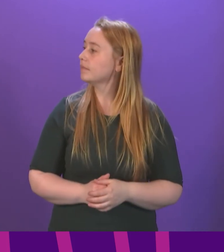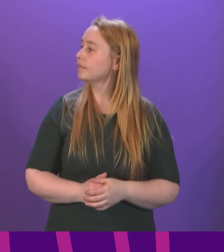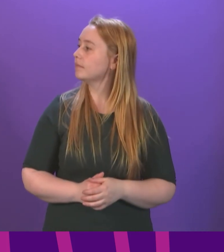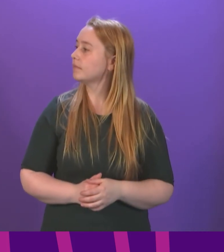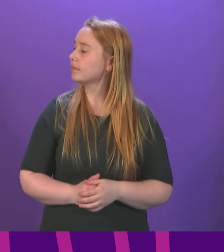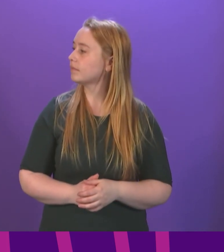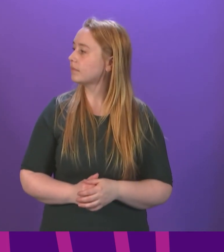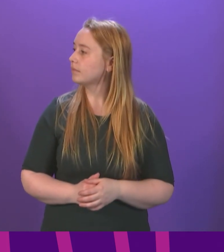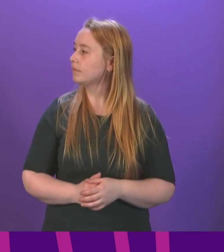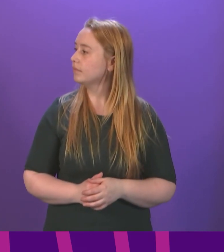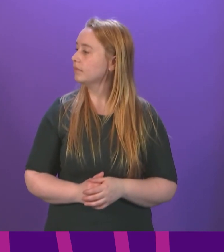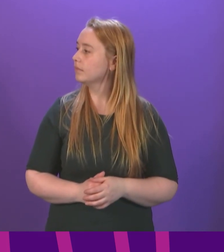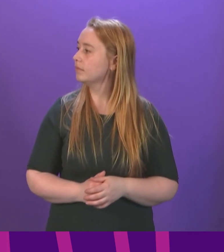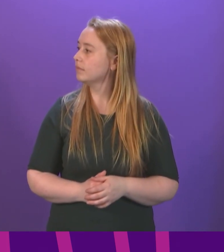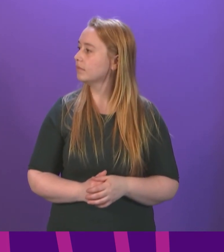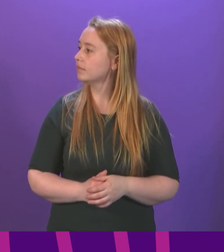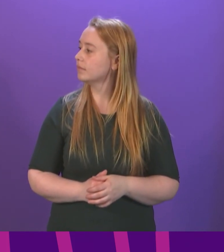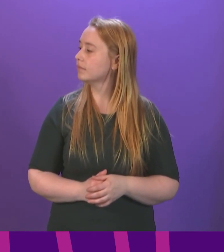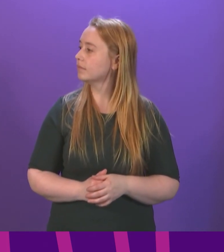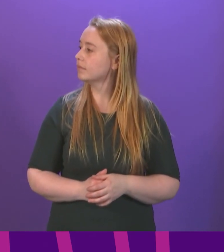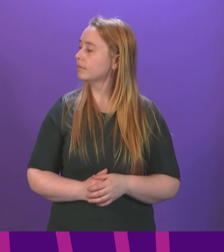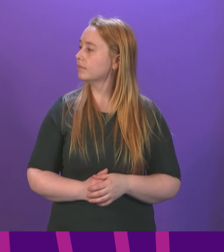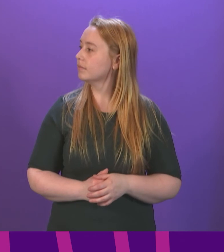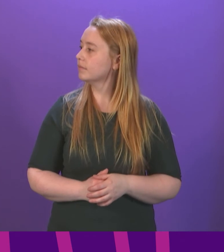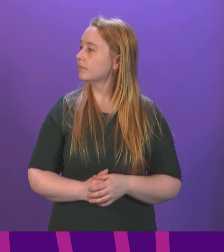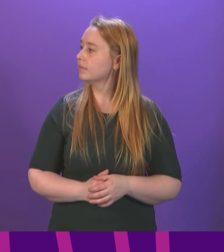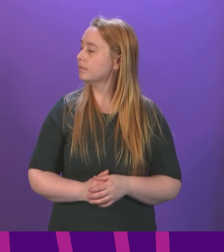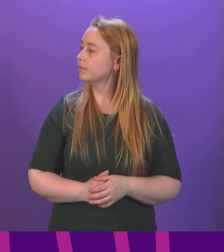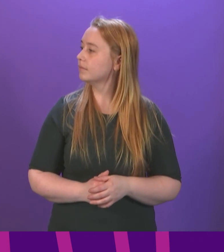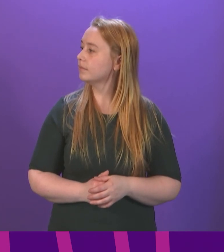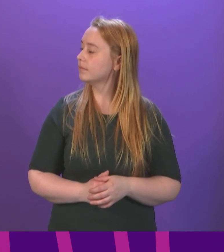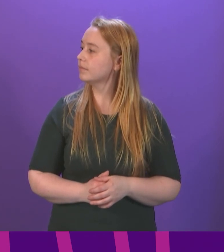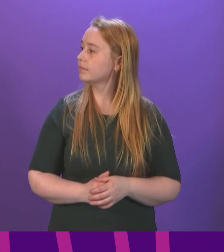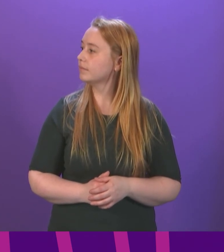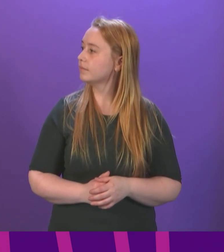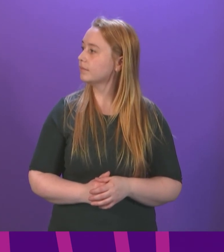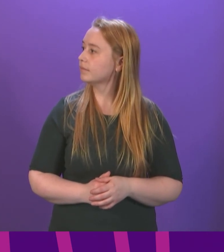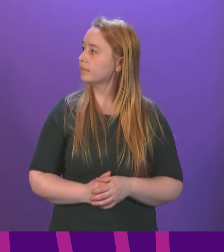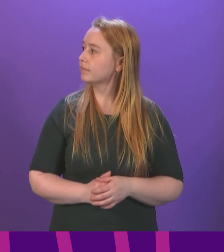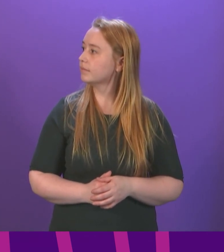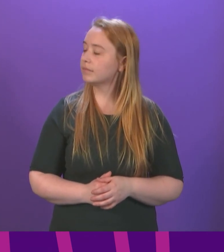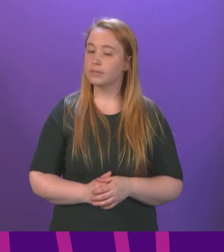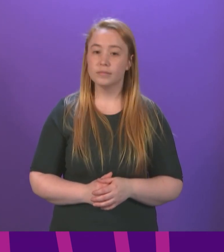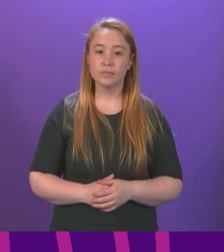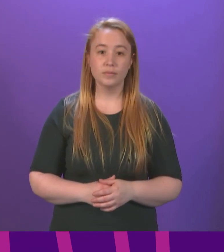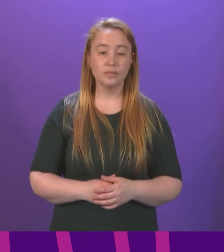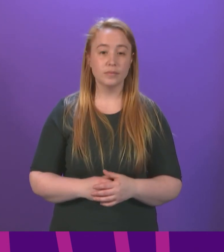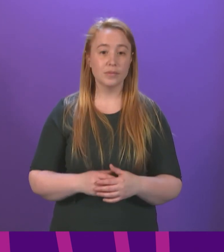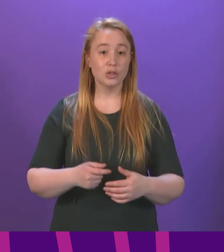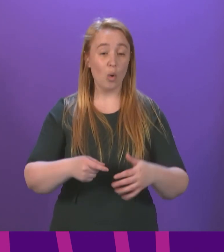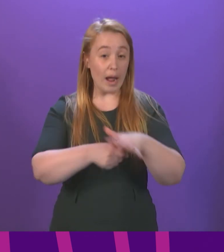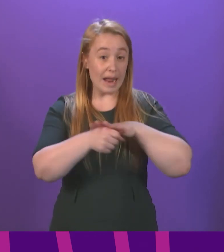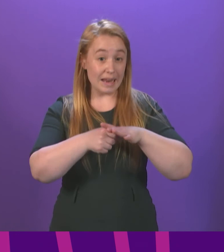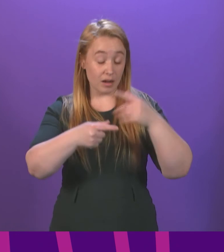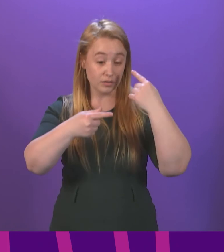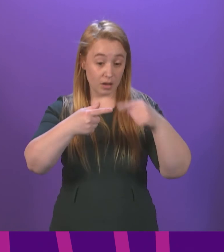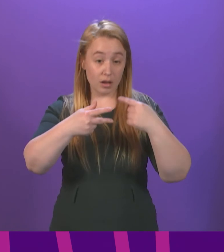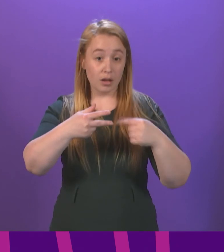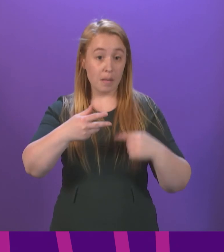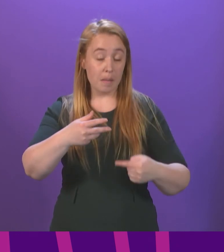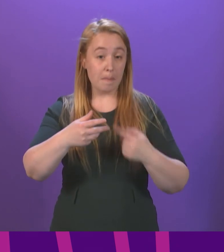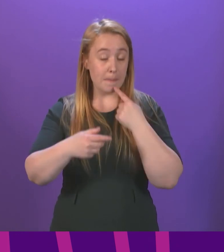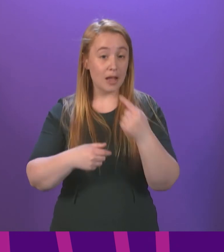point, but that is not to say that we do not think that testing should not be done in those